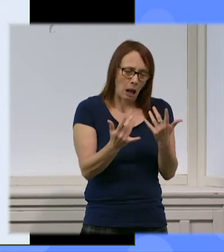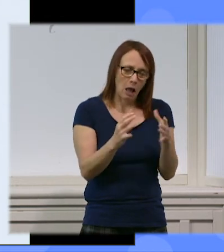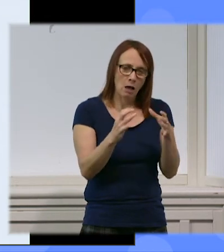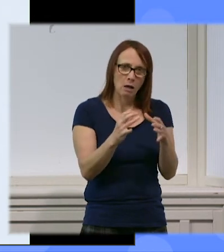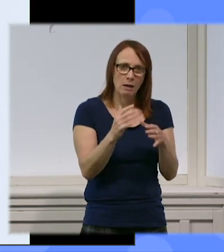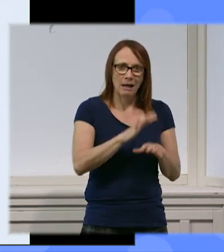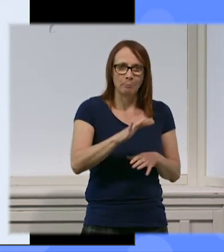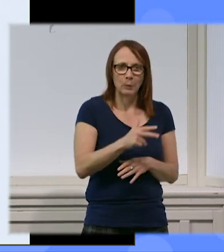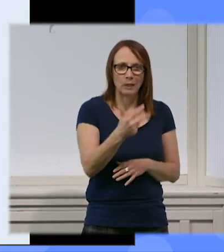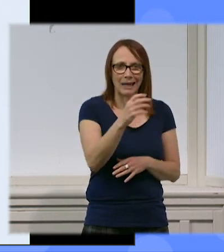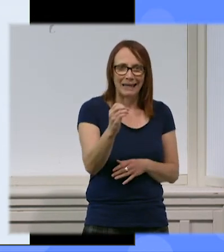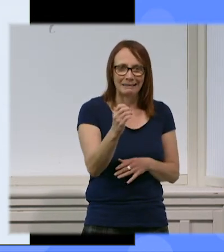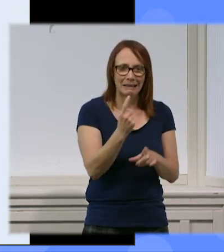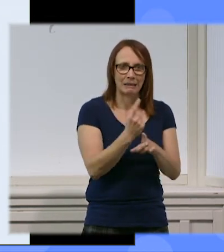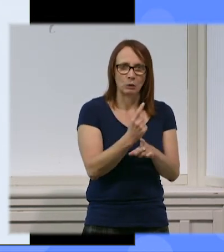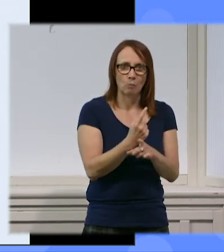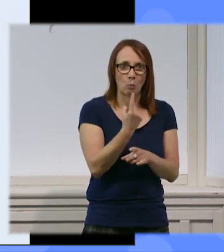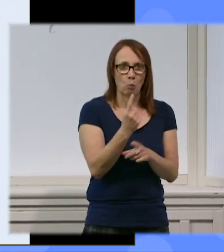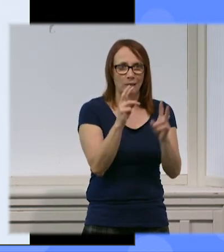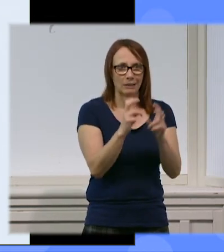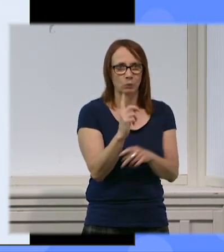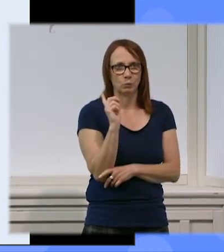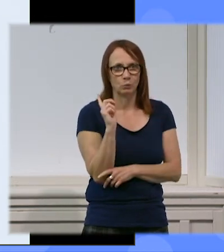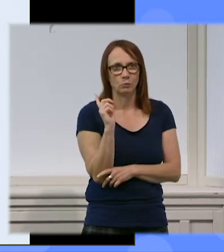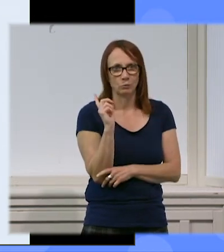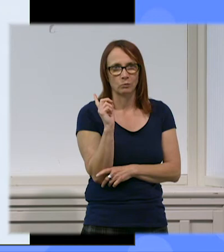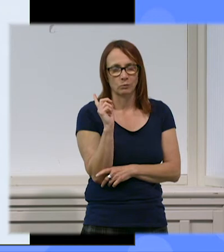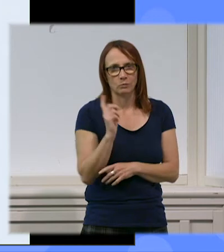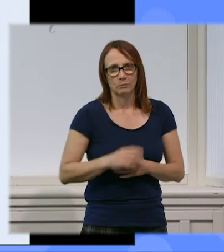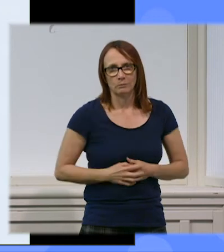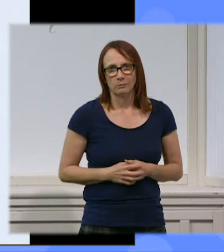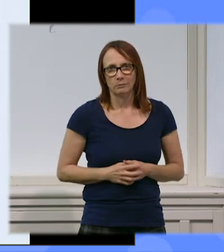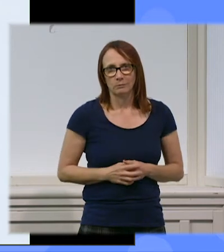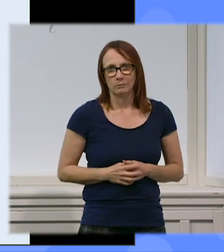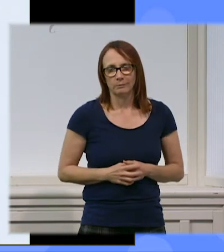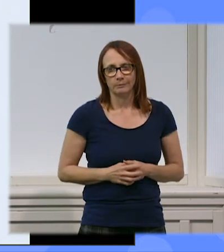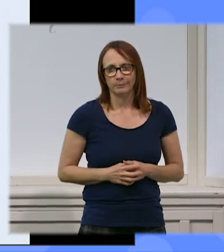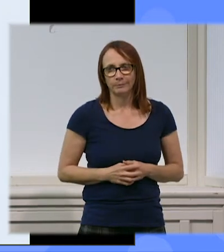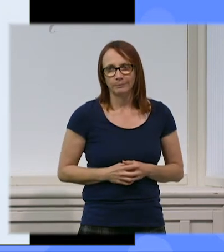of them highlighting this one issue and some of these have been drawn out on the